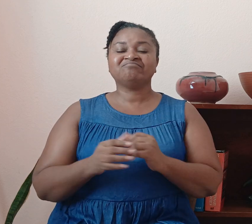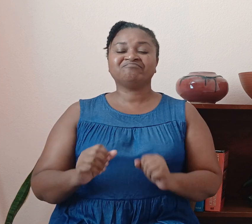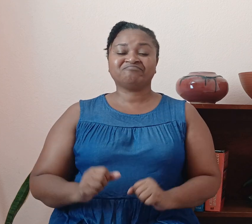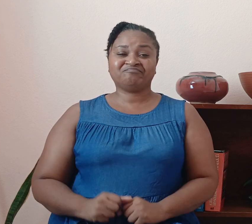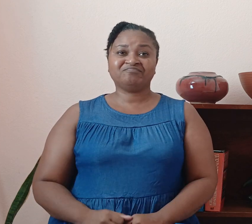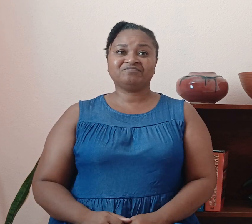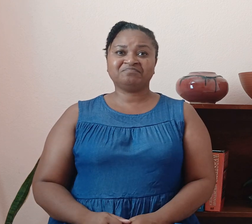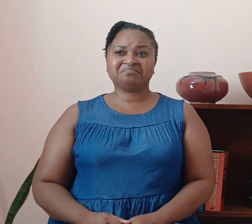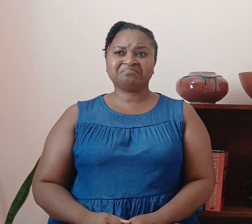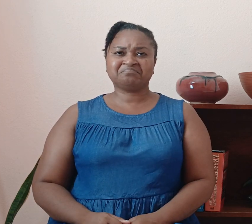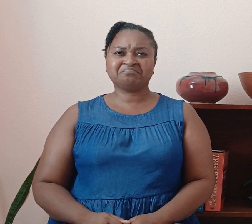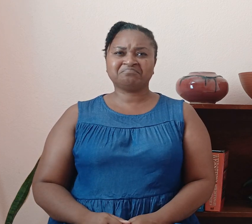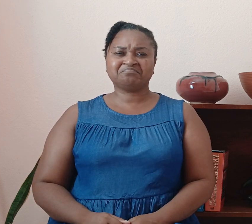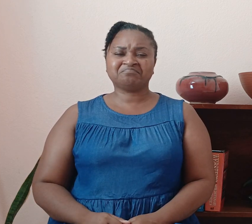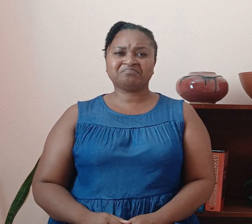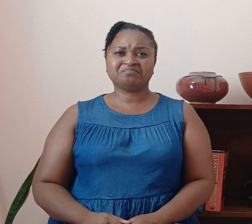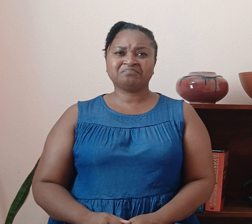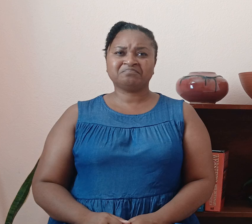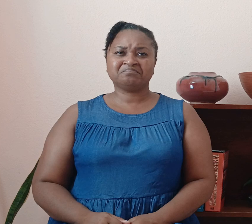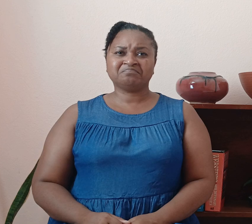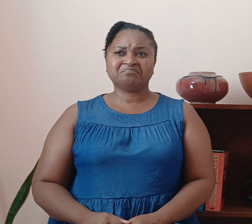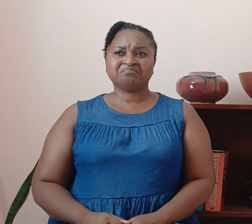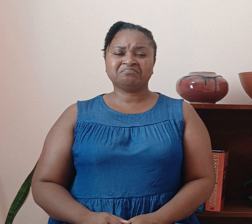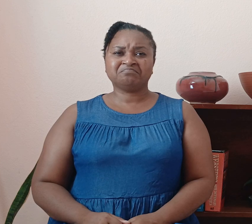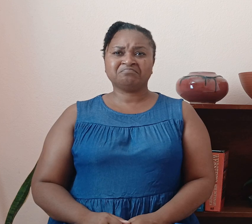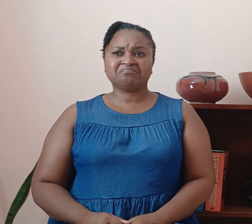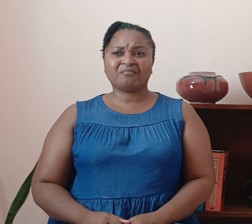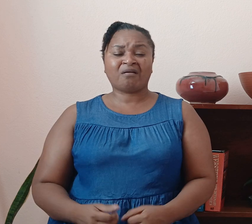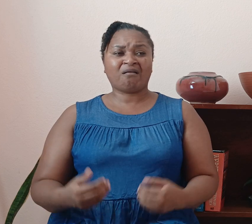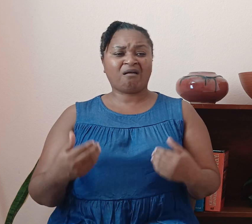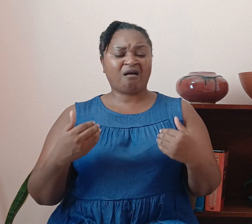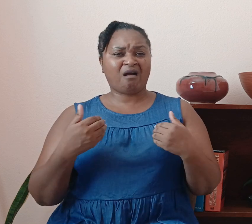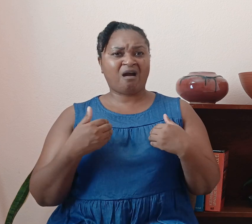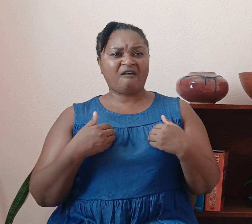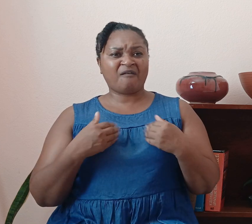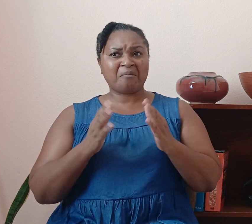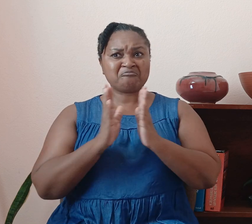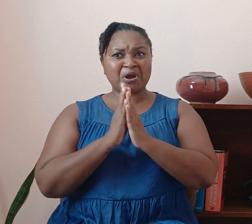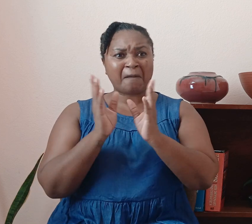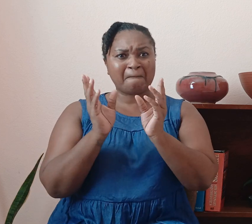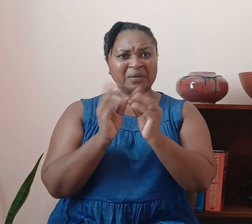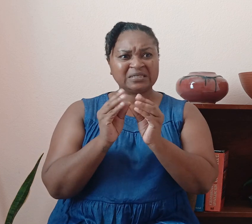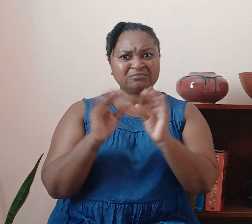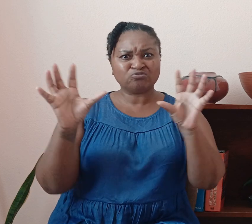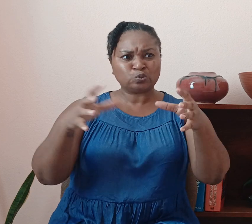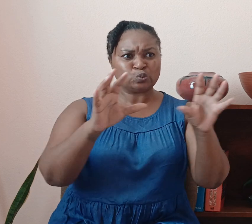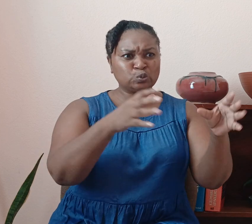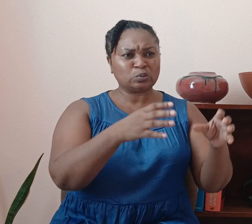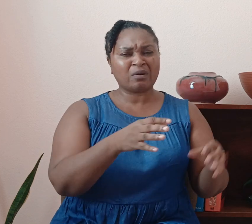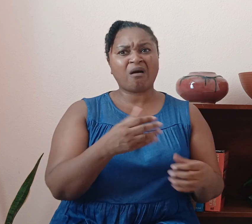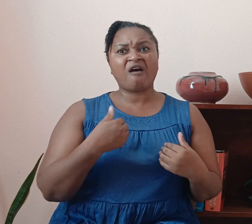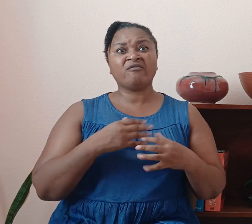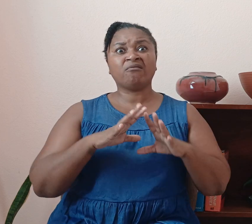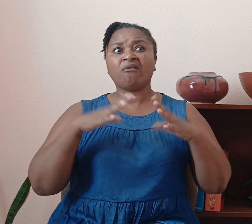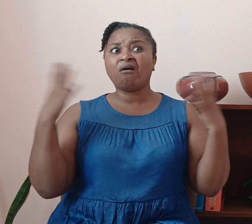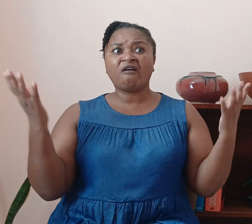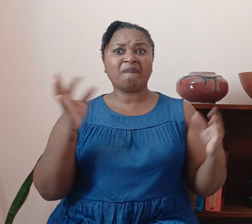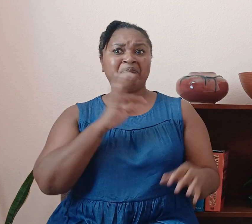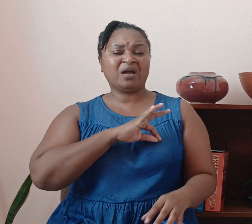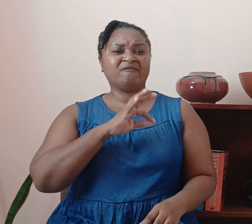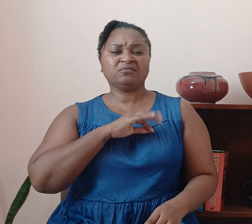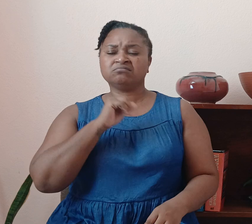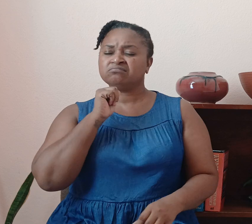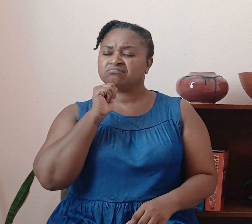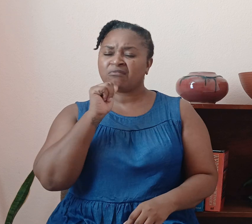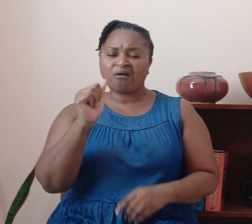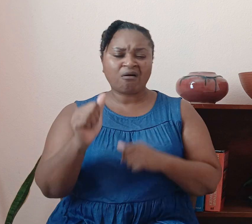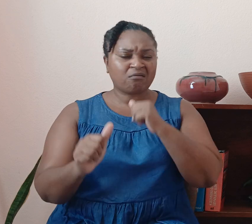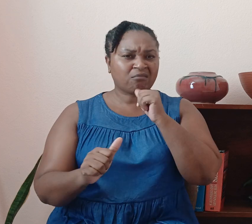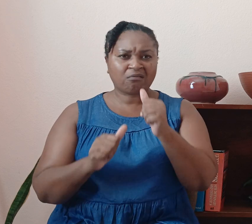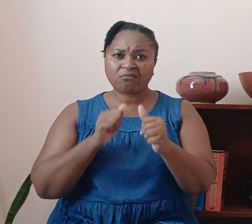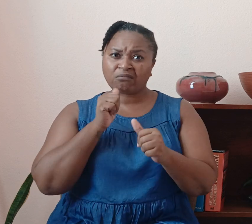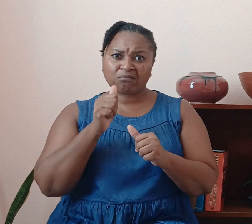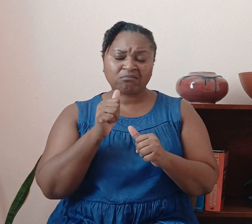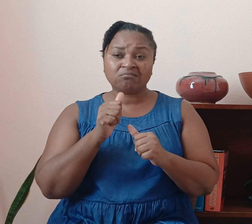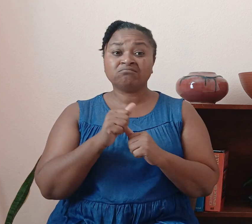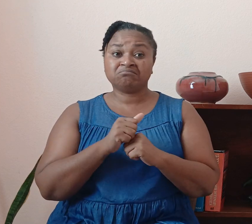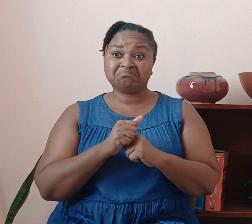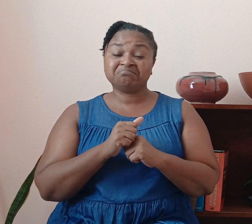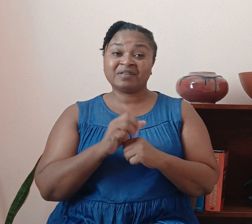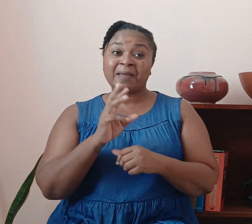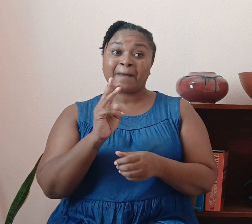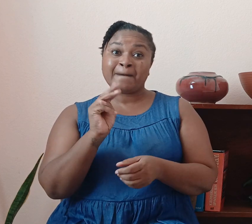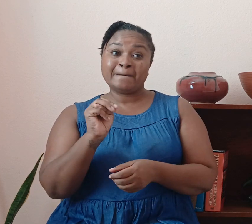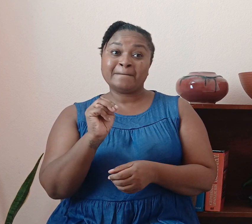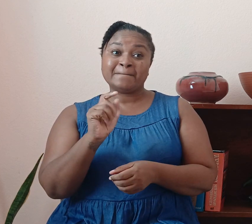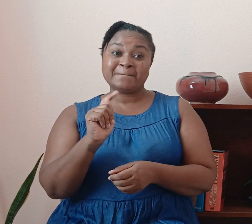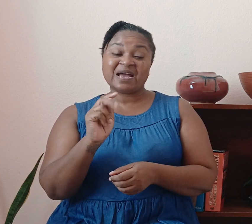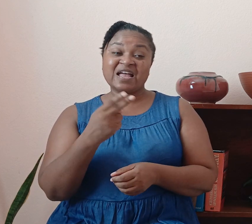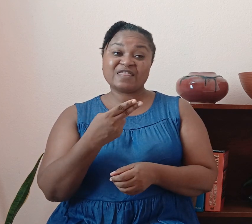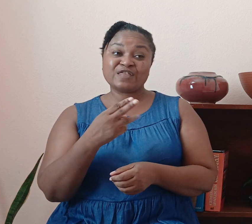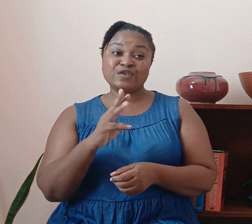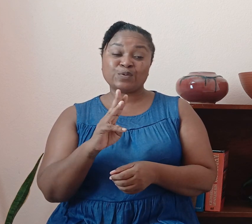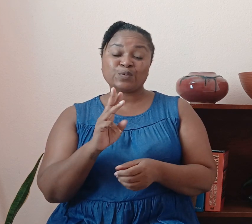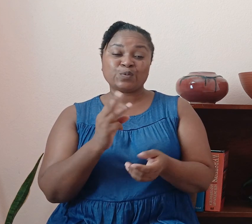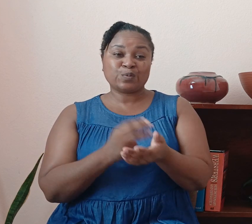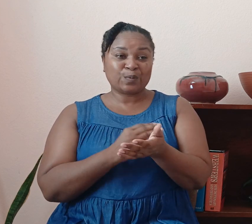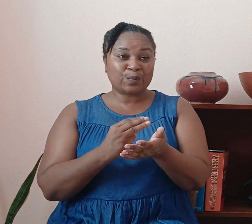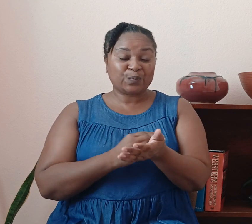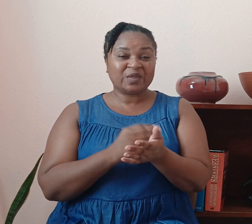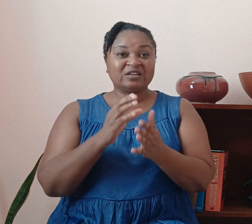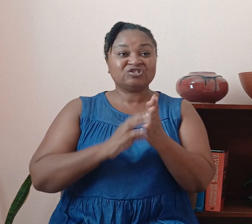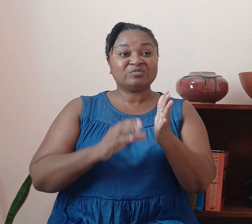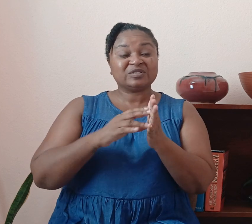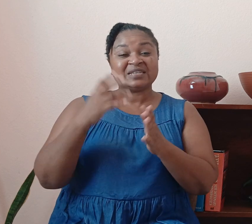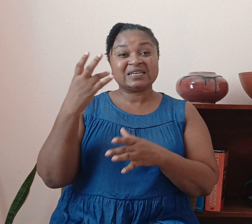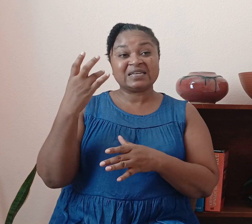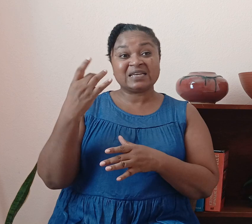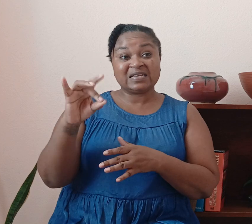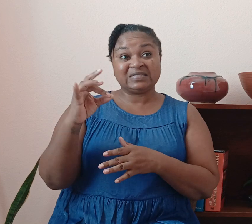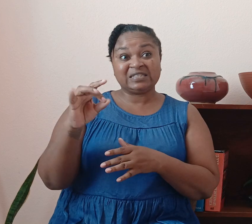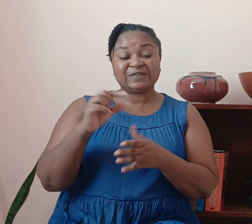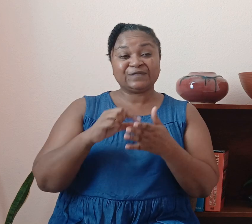The benefits of hosting corporate prayer meetings are undeniable. Matthew 18:19 speaks eloquently